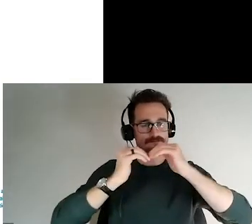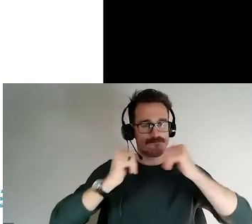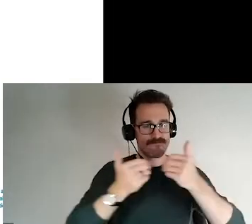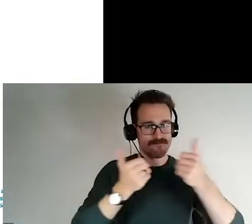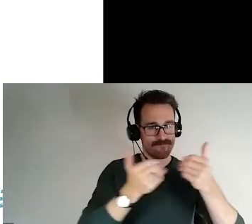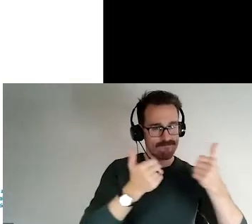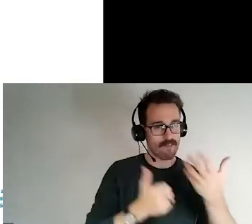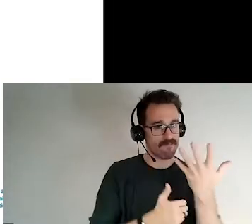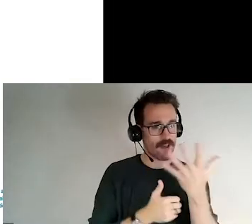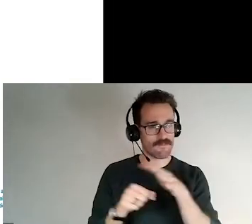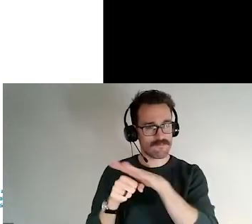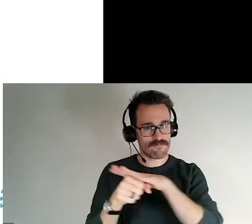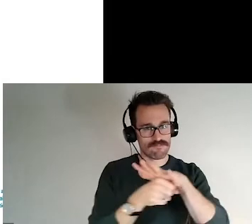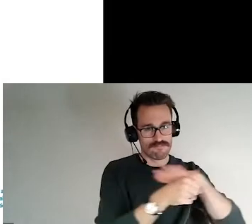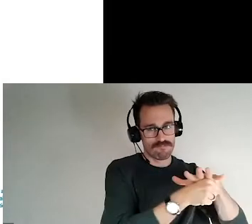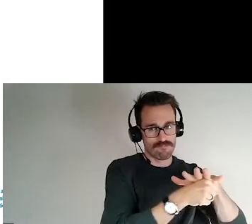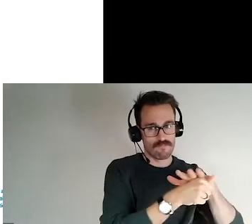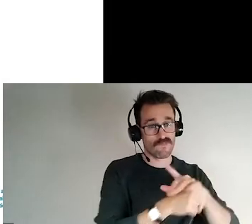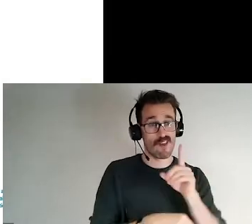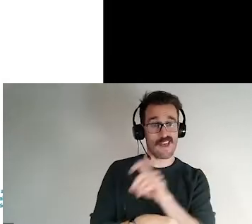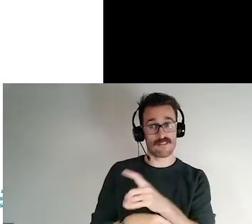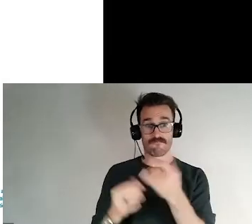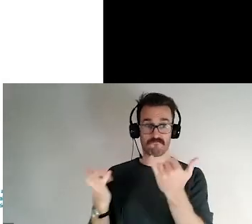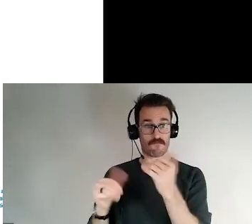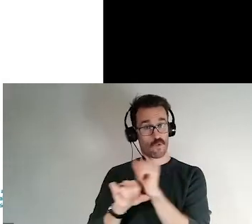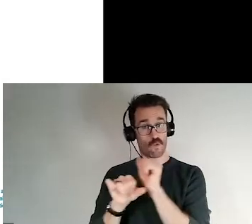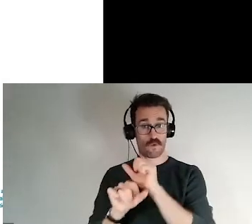where we'll ask people about their current work situation. Why they're thinking of sharing